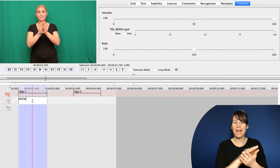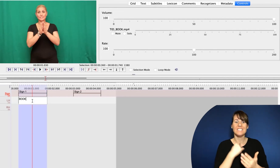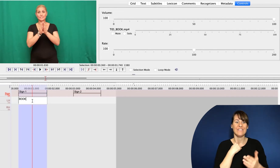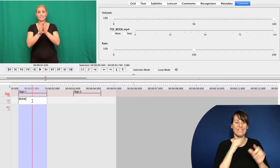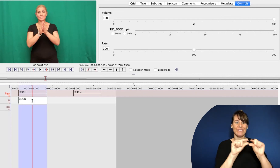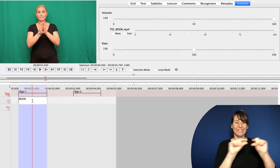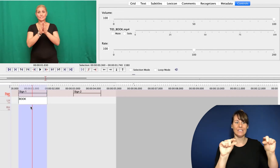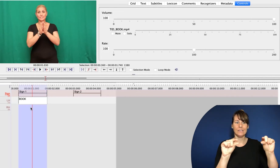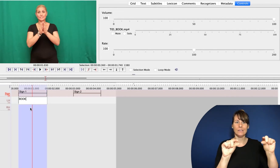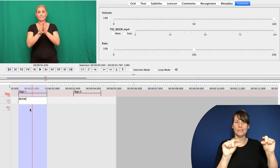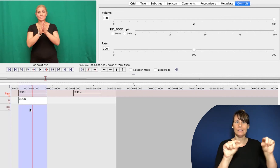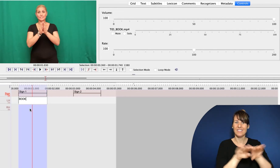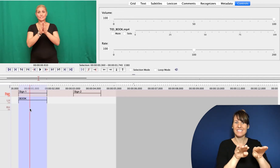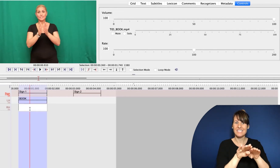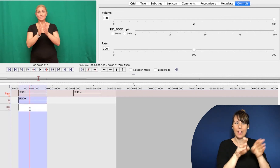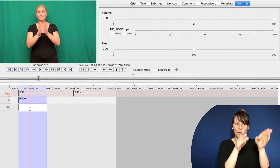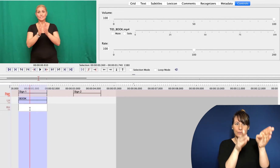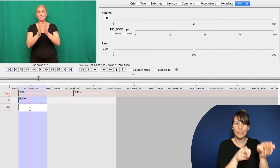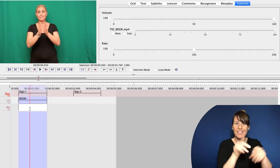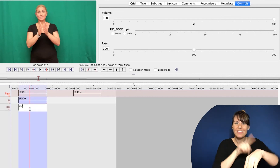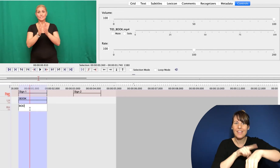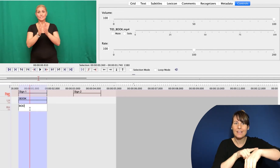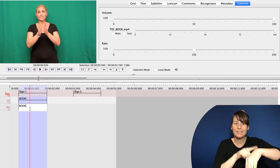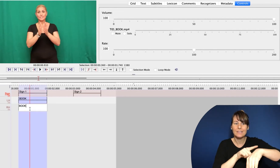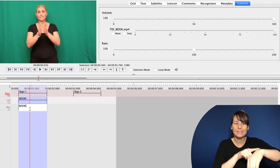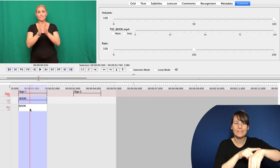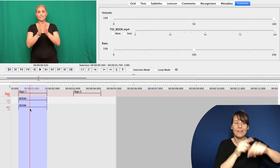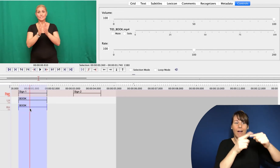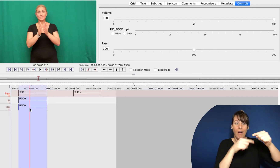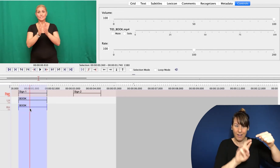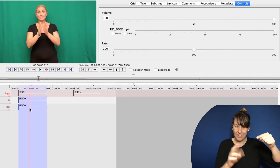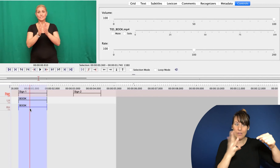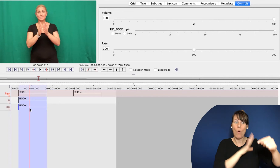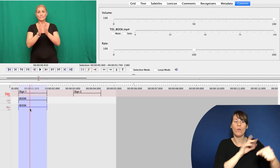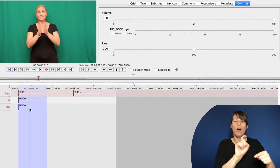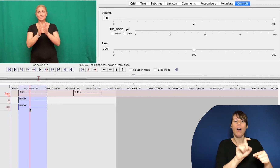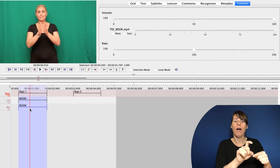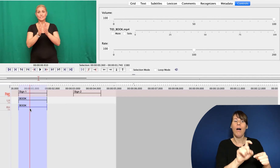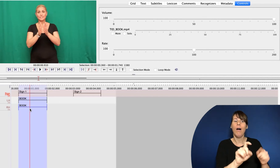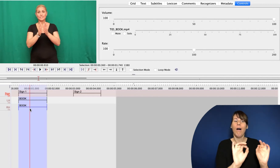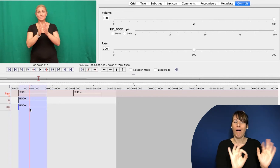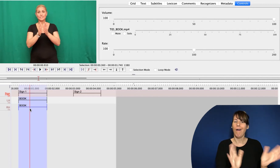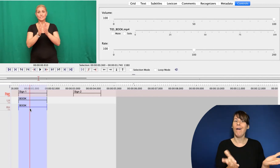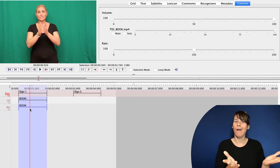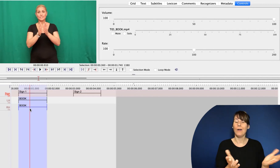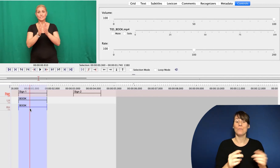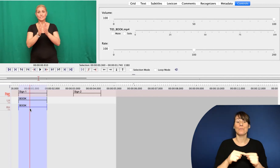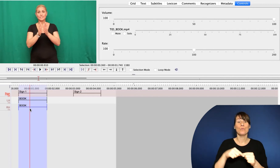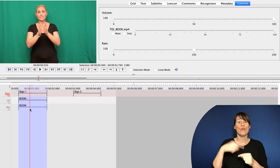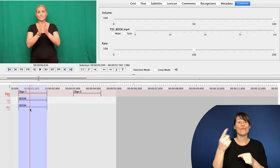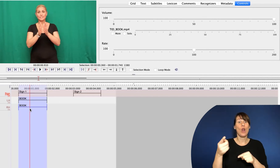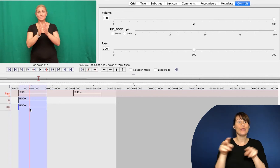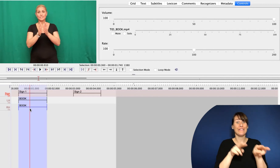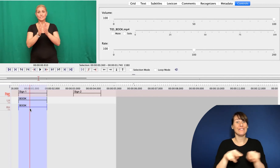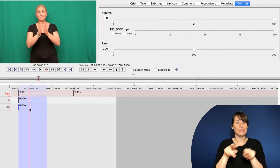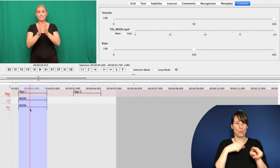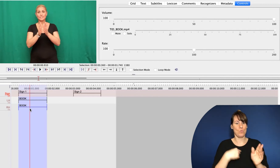It automatically highlights my selection in the next video, I will show you